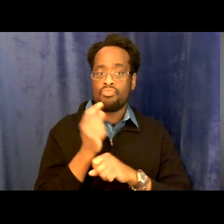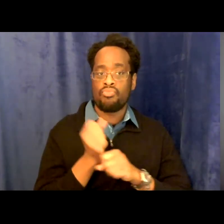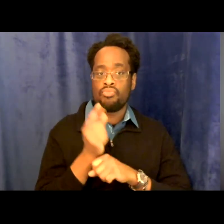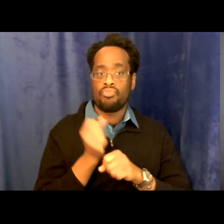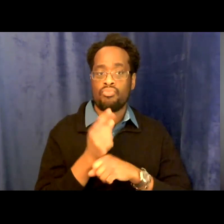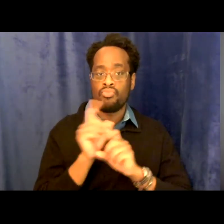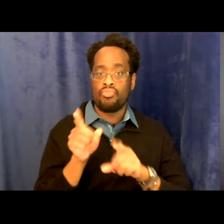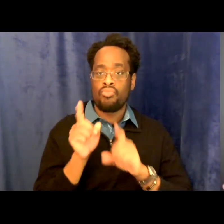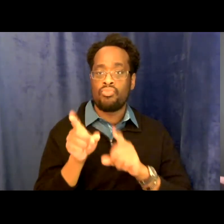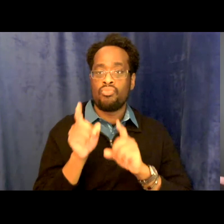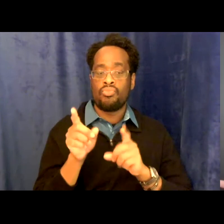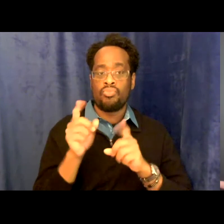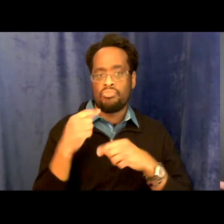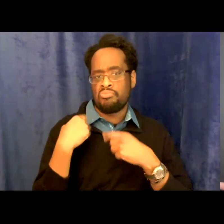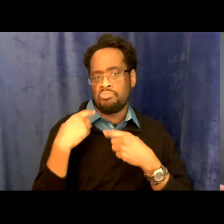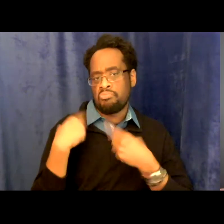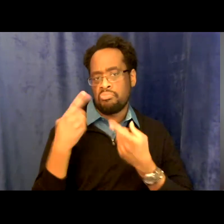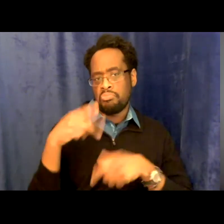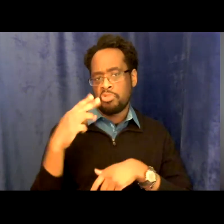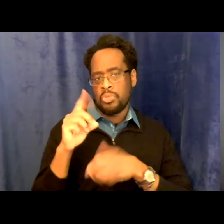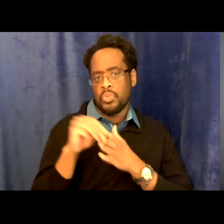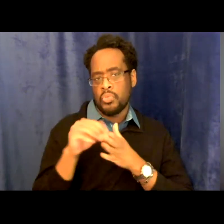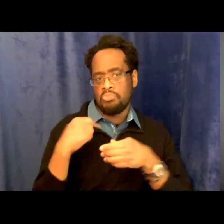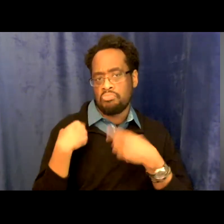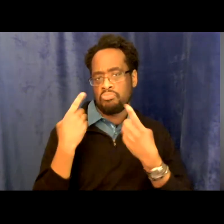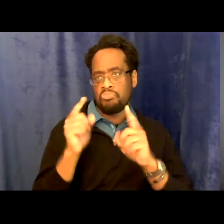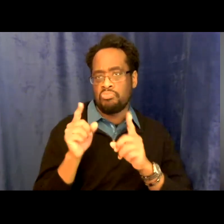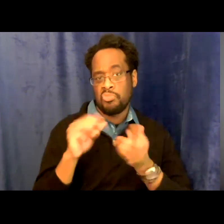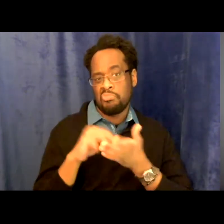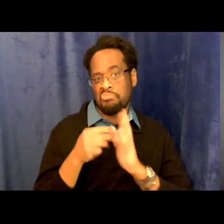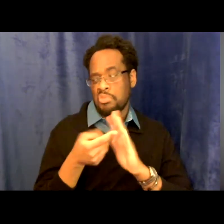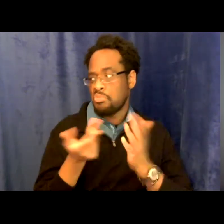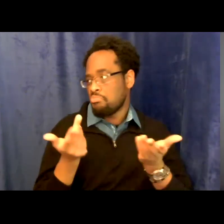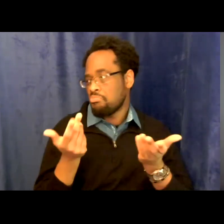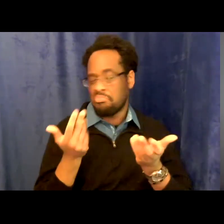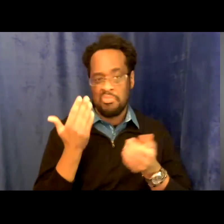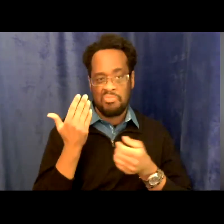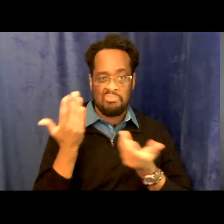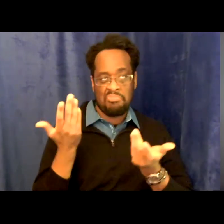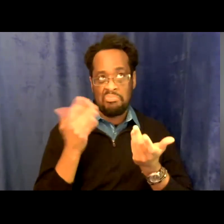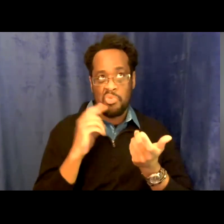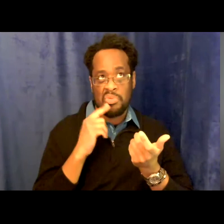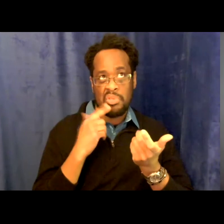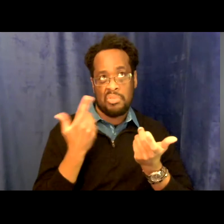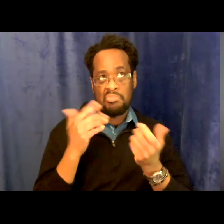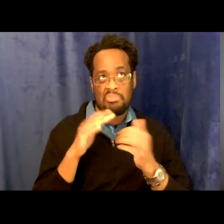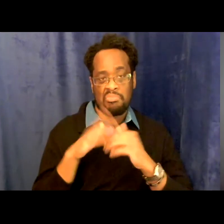conference it's an annual conference i go every year um since i was a phd student so maybe i'd